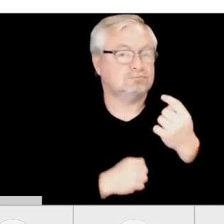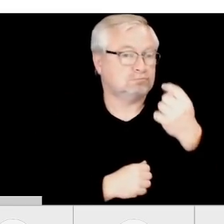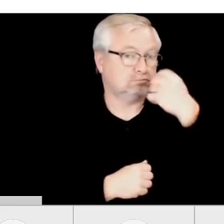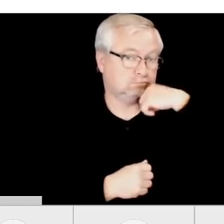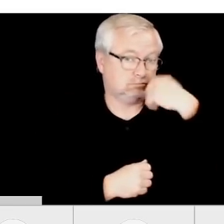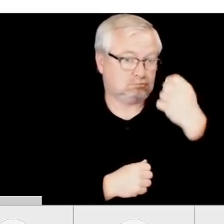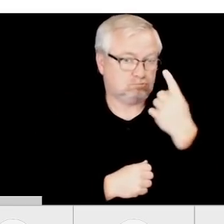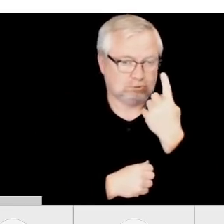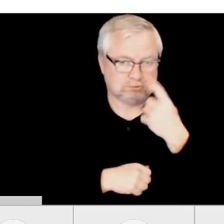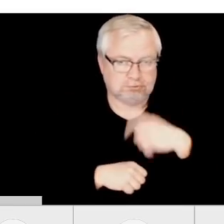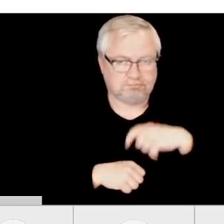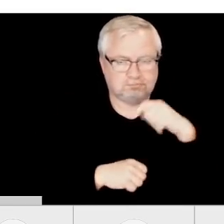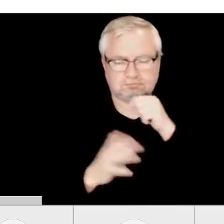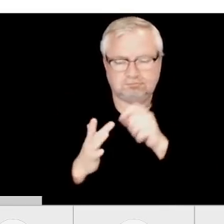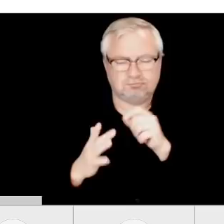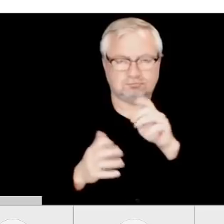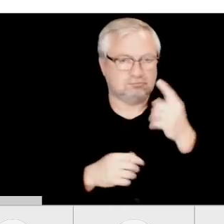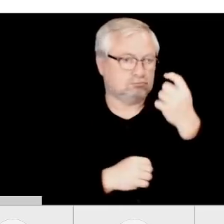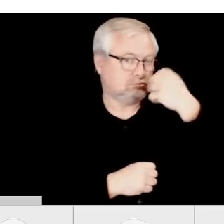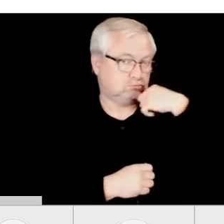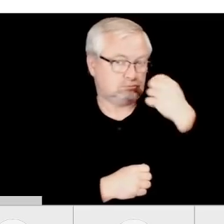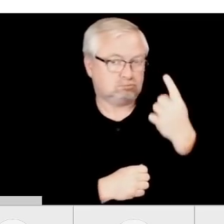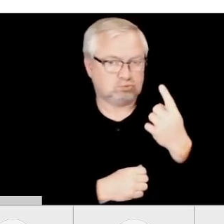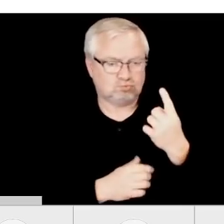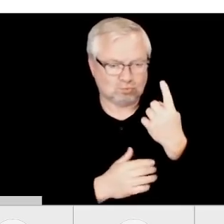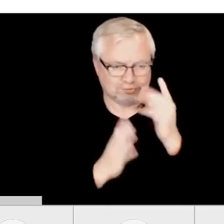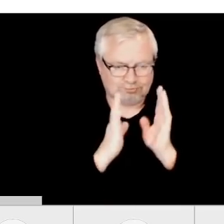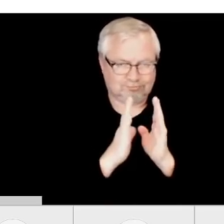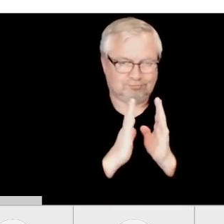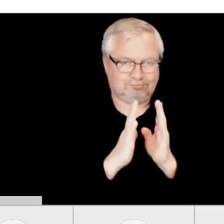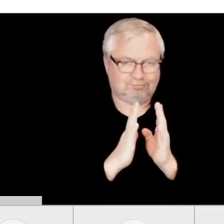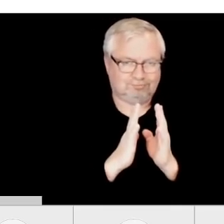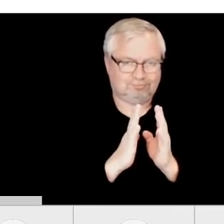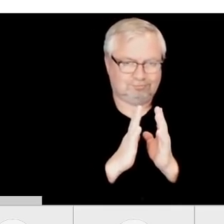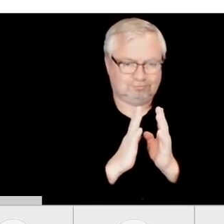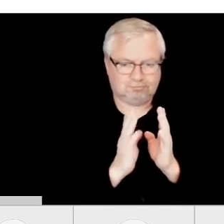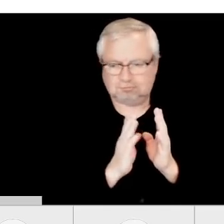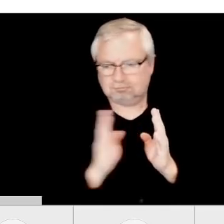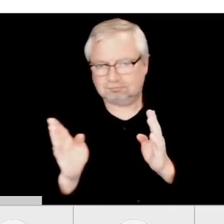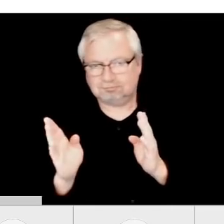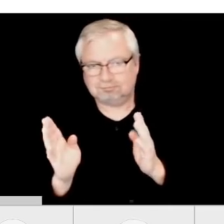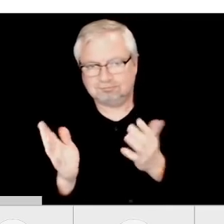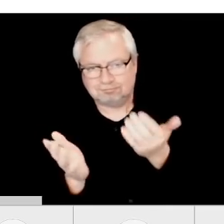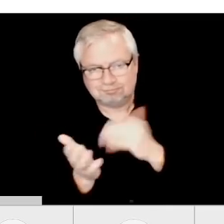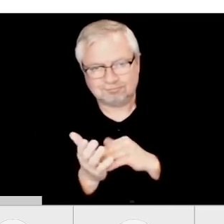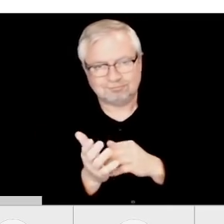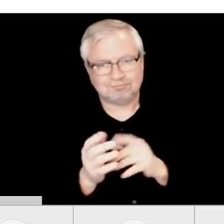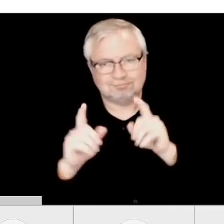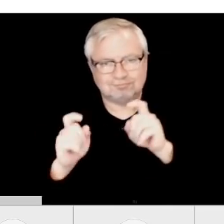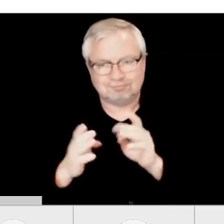been exposed and may be developing infection, you know, at a later point